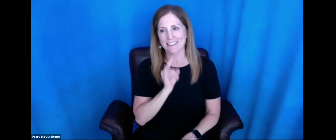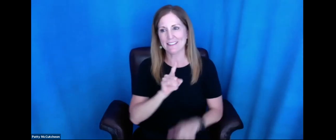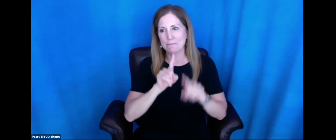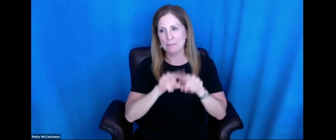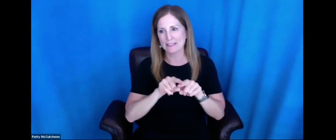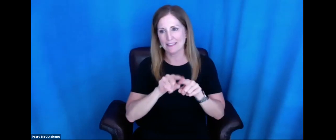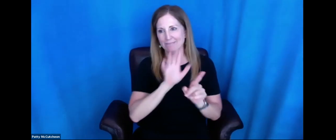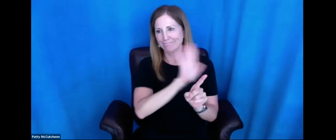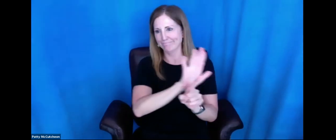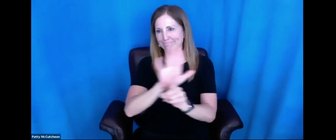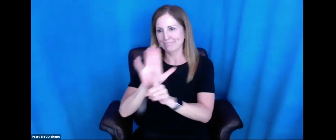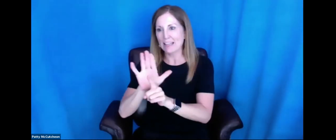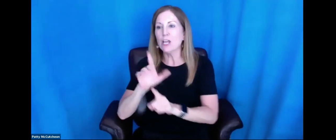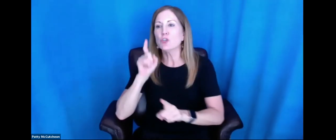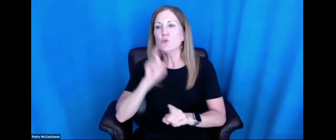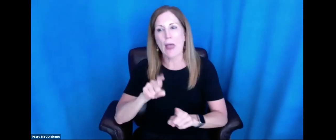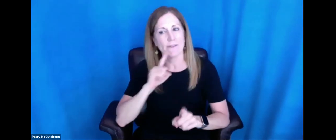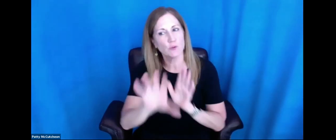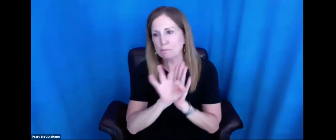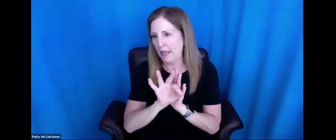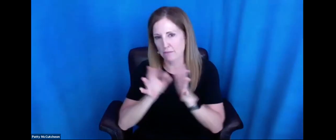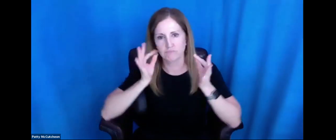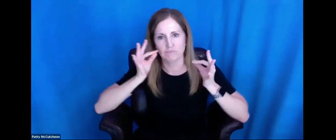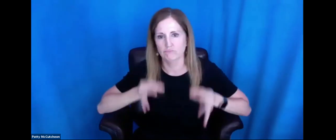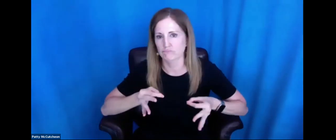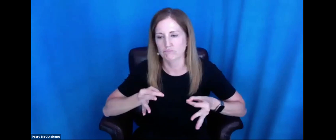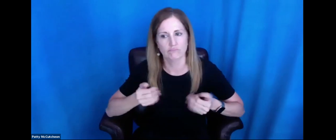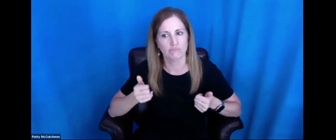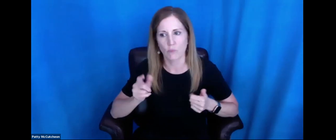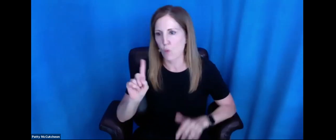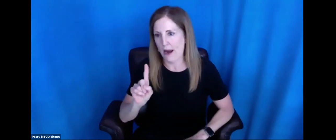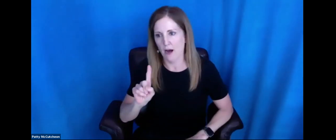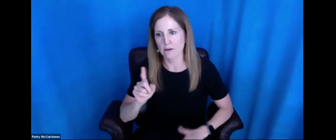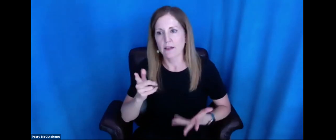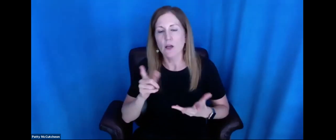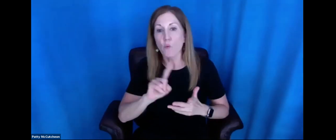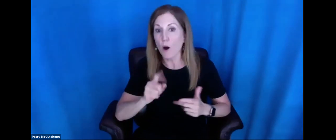So you have to pick one place. Obviously. And it has to be a place where you reside.